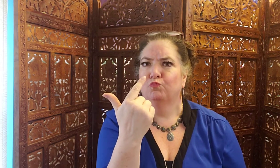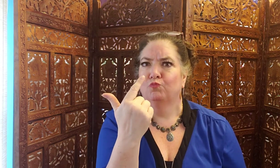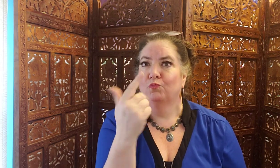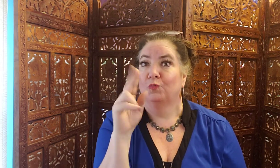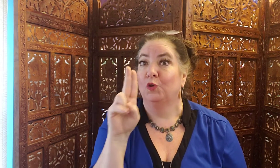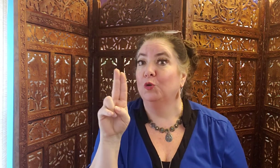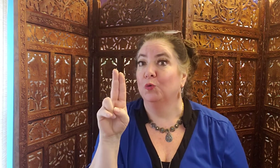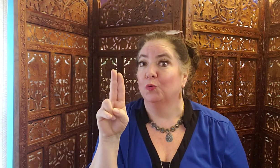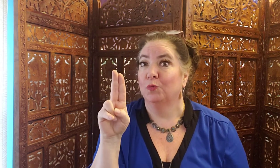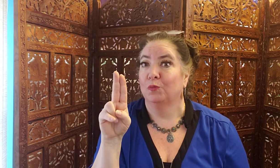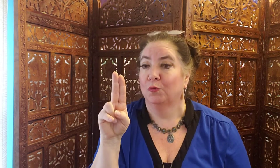"u"